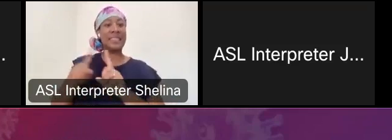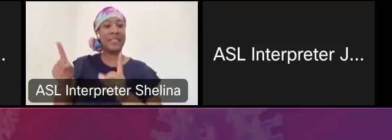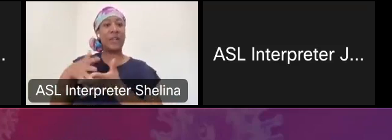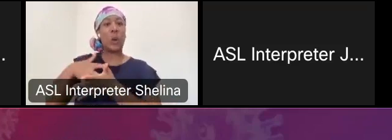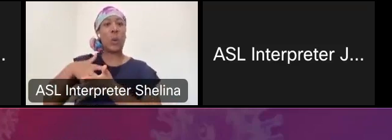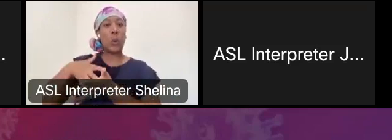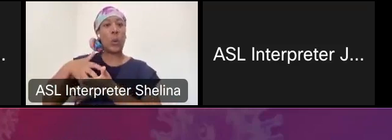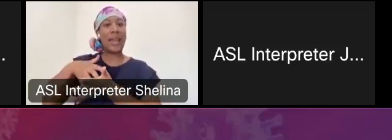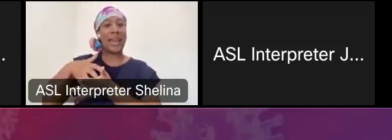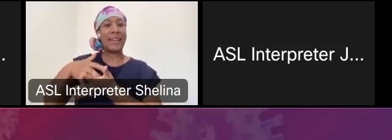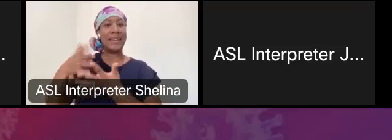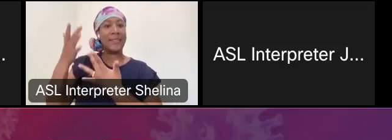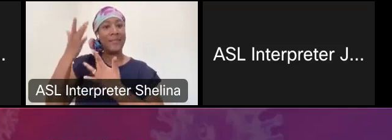instructions called dna